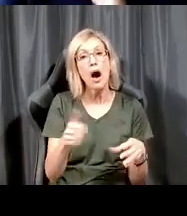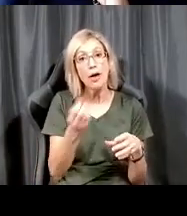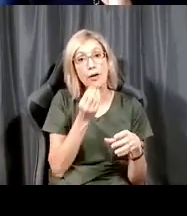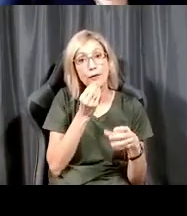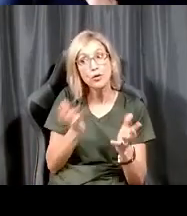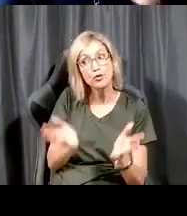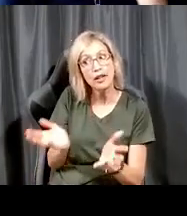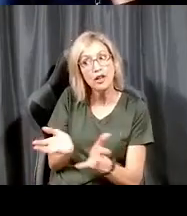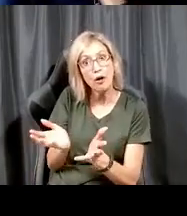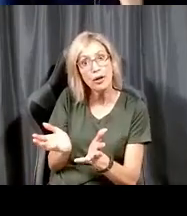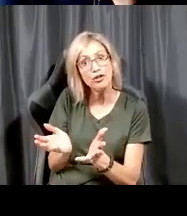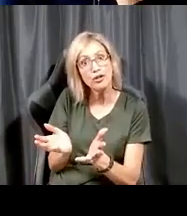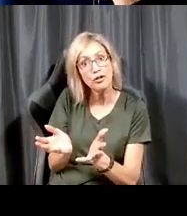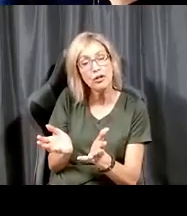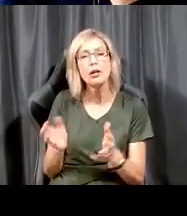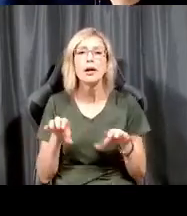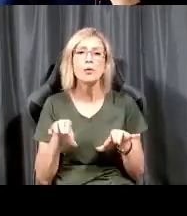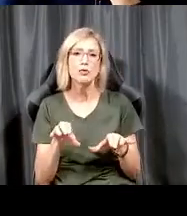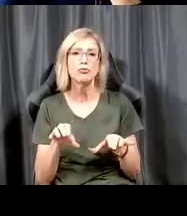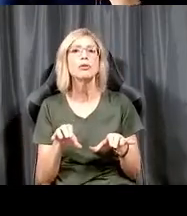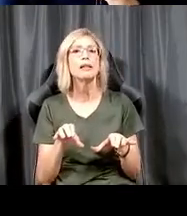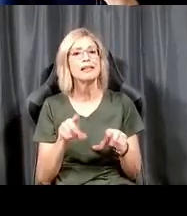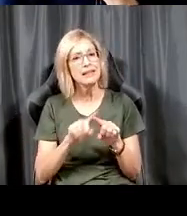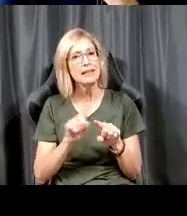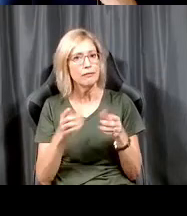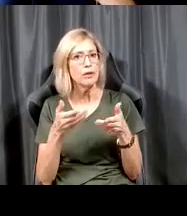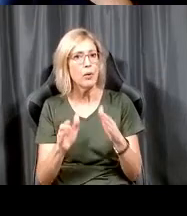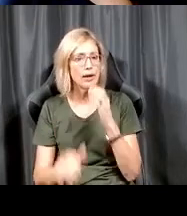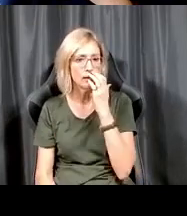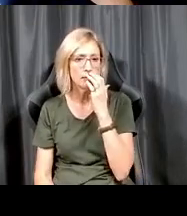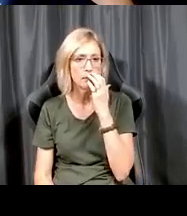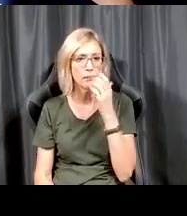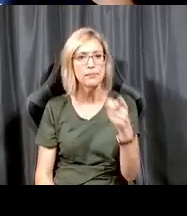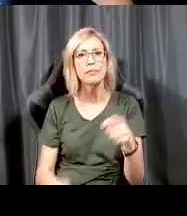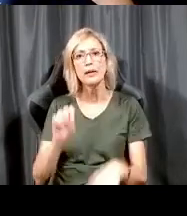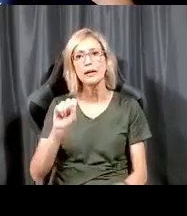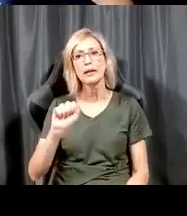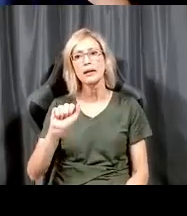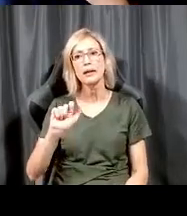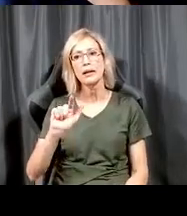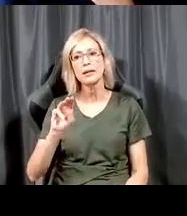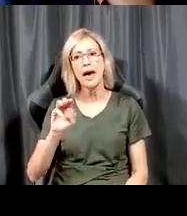We do it in multiple ways. So this here is salmon. And salmon two ways.